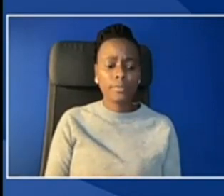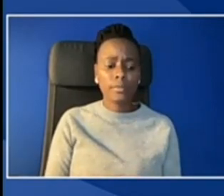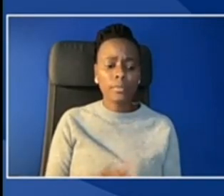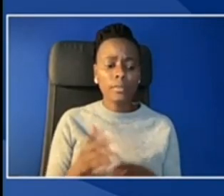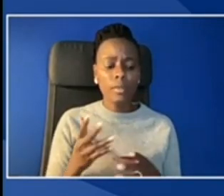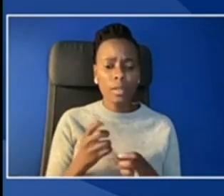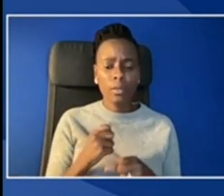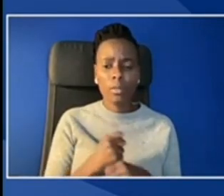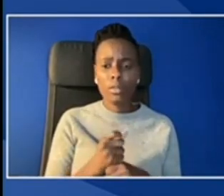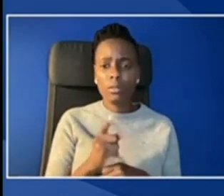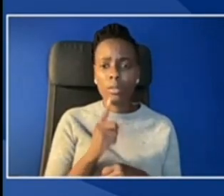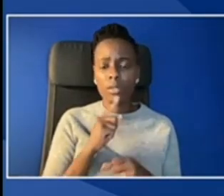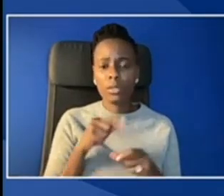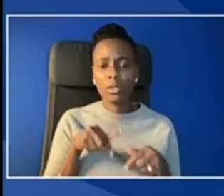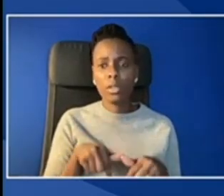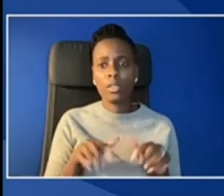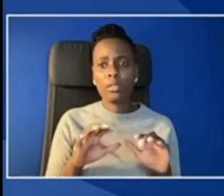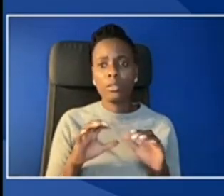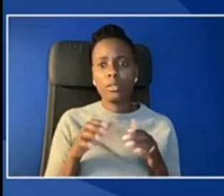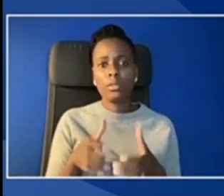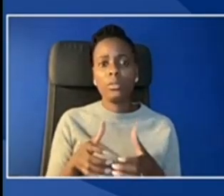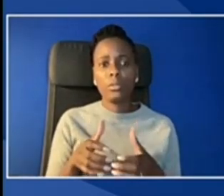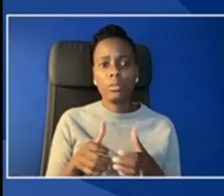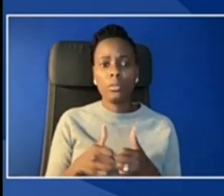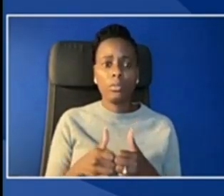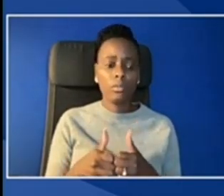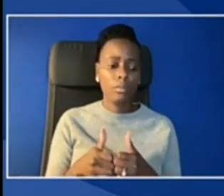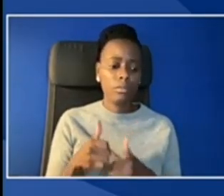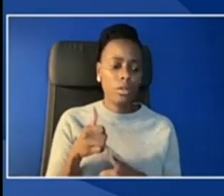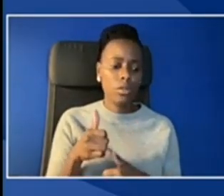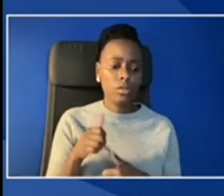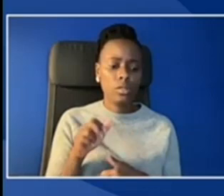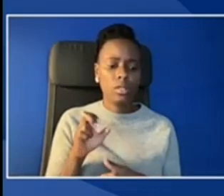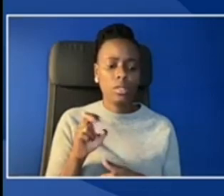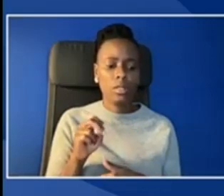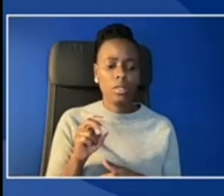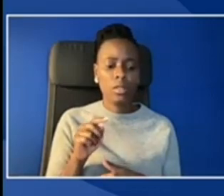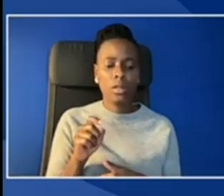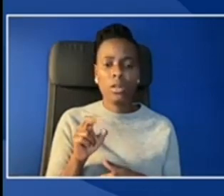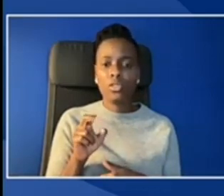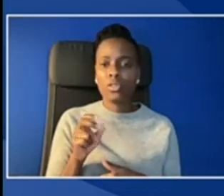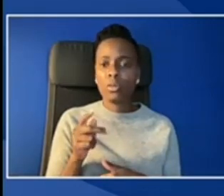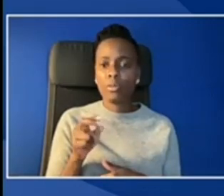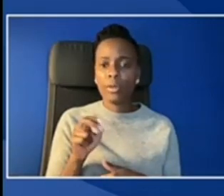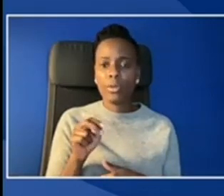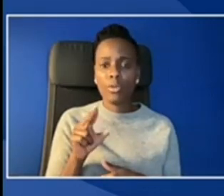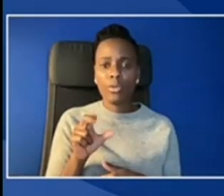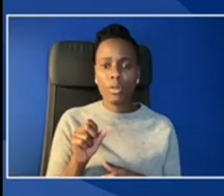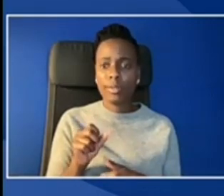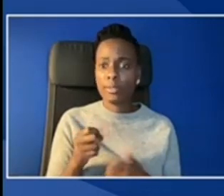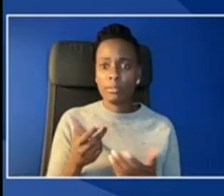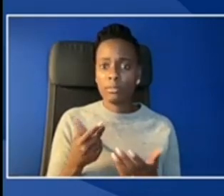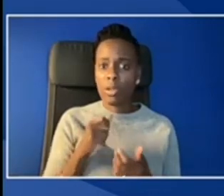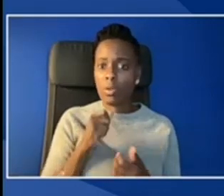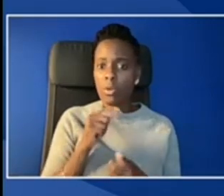population and this group, which is mostly entrepreneurs, we're often in a class where we don't qualify for forgiveness, we